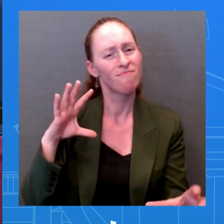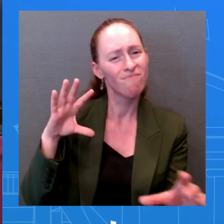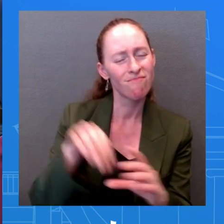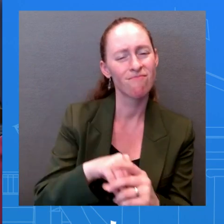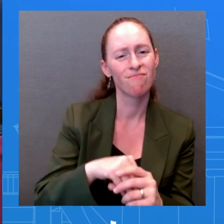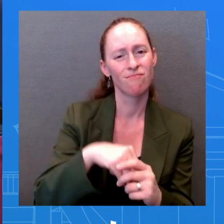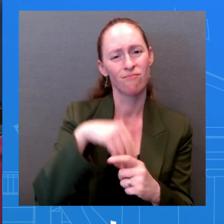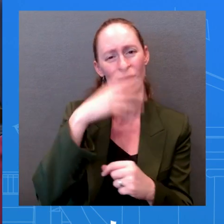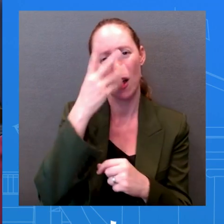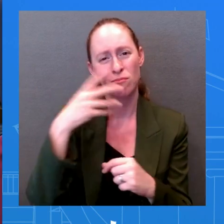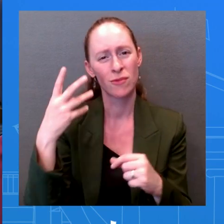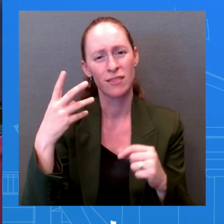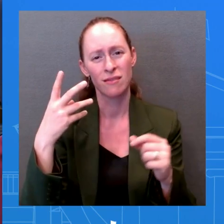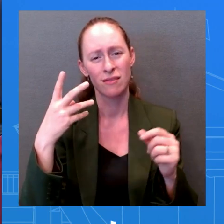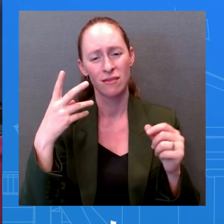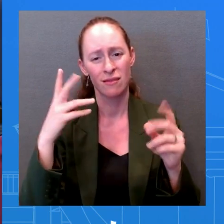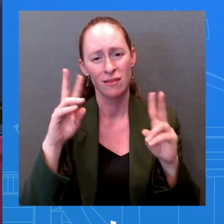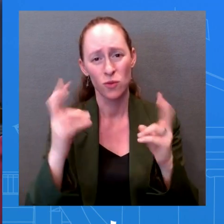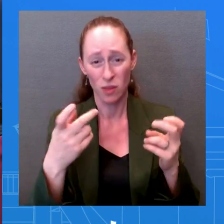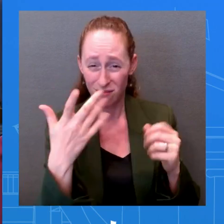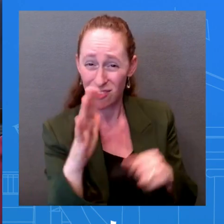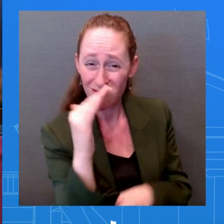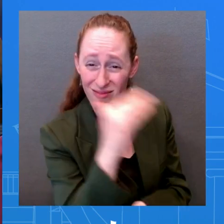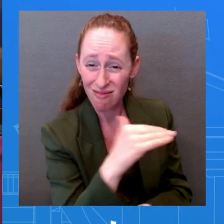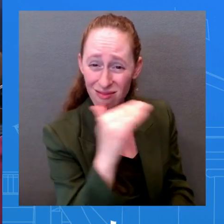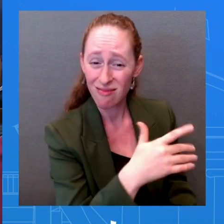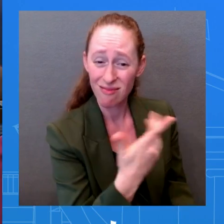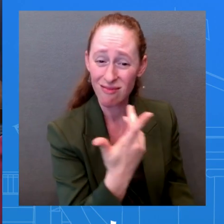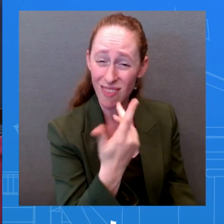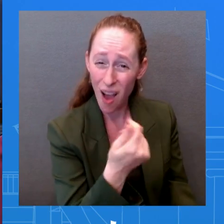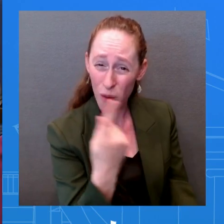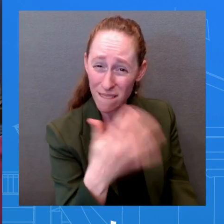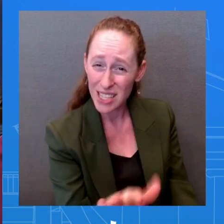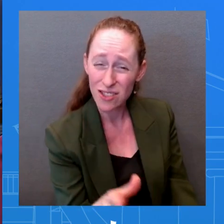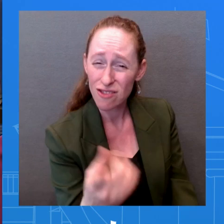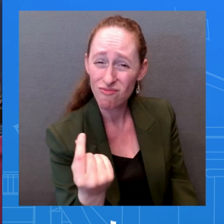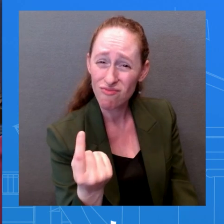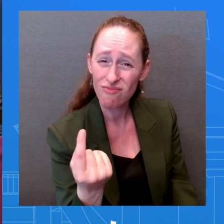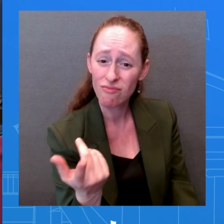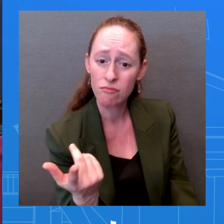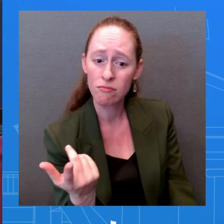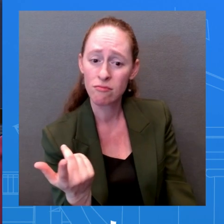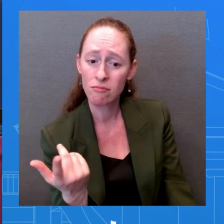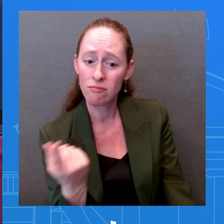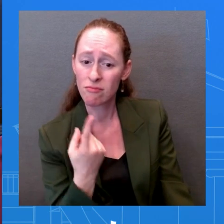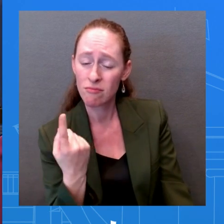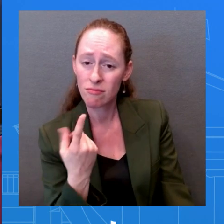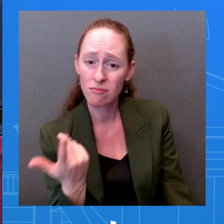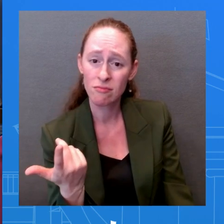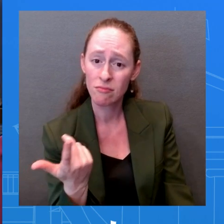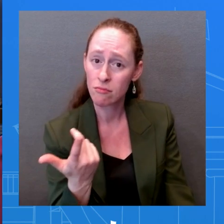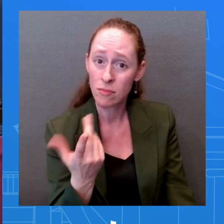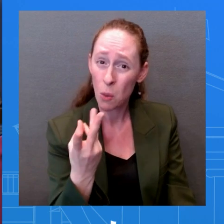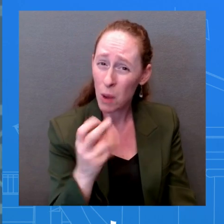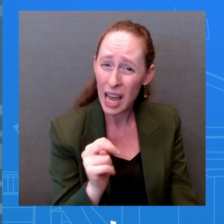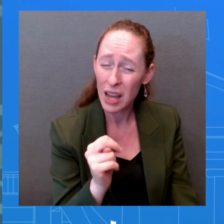Has there been any sort of updated timeline on, kind of, what you want to see any action on this? Ms. Jean-Pierre: So, we would like to see